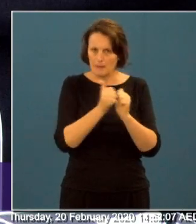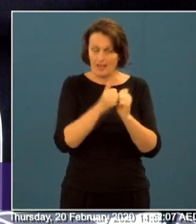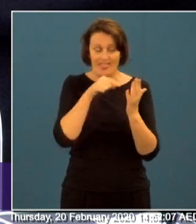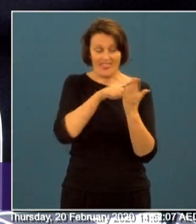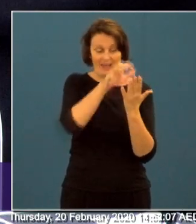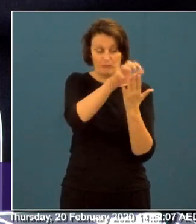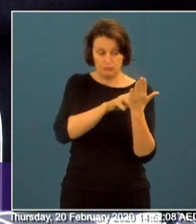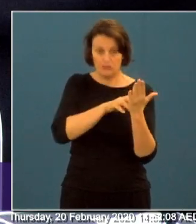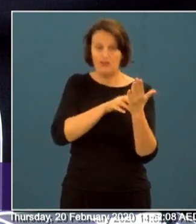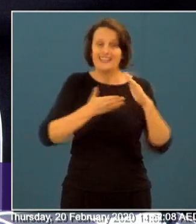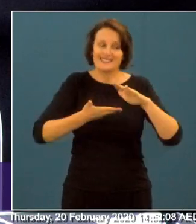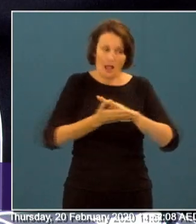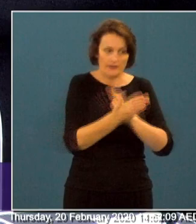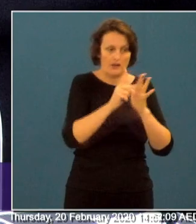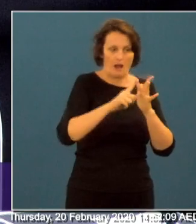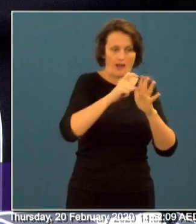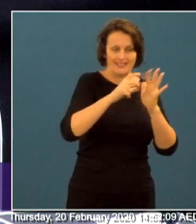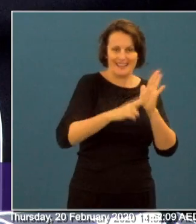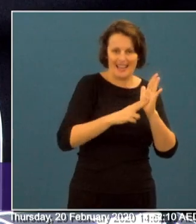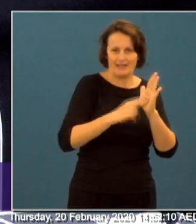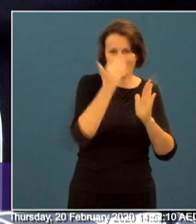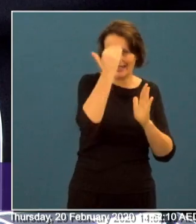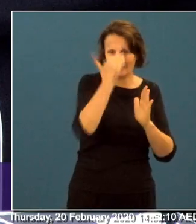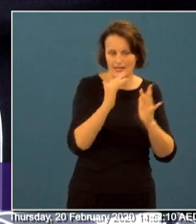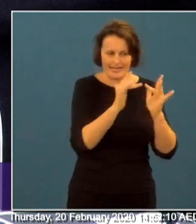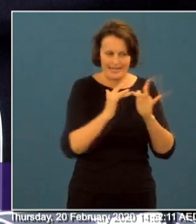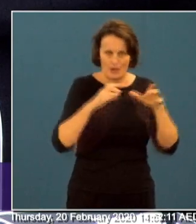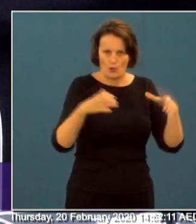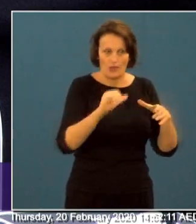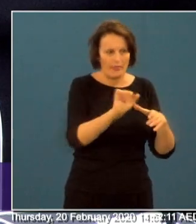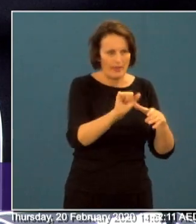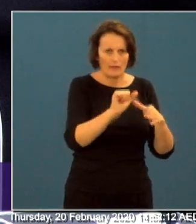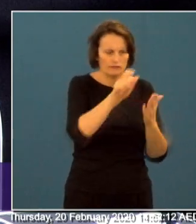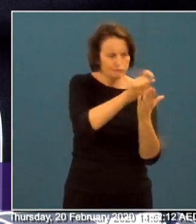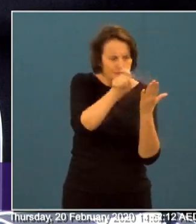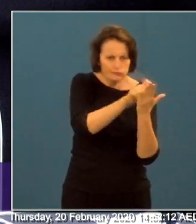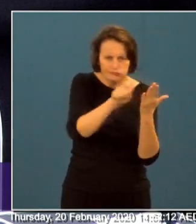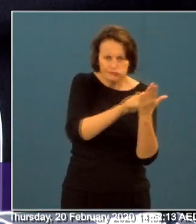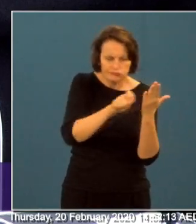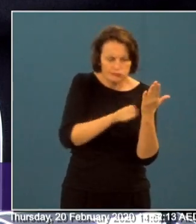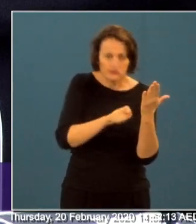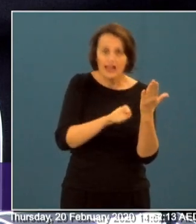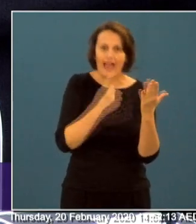of the Intellectual Disability Network and the ACI. And it's brought together some important background information,